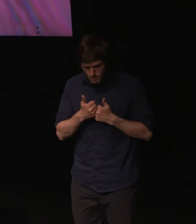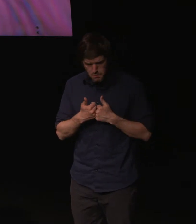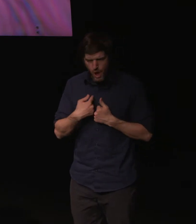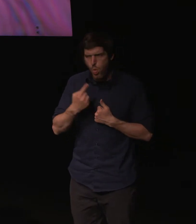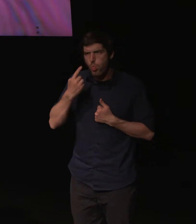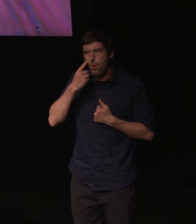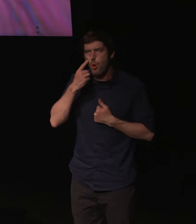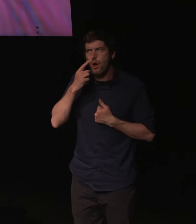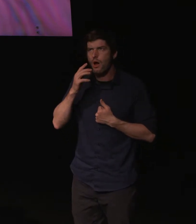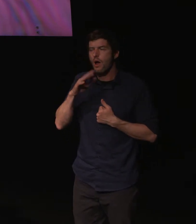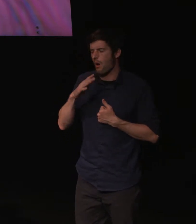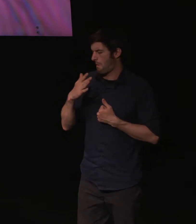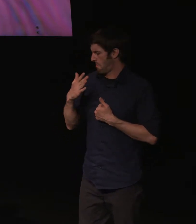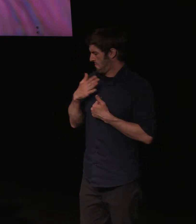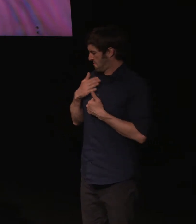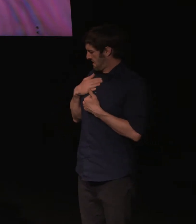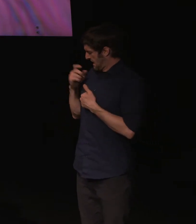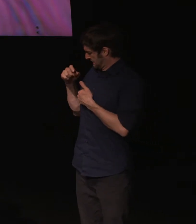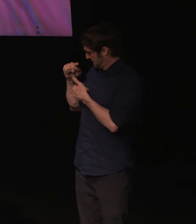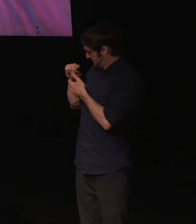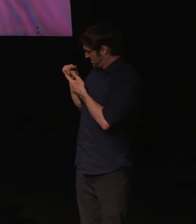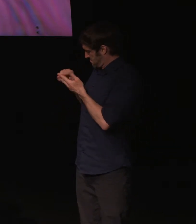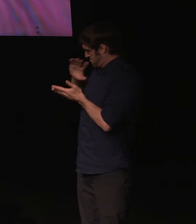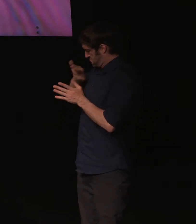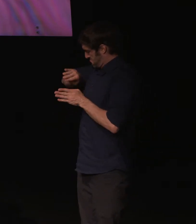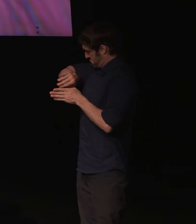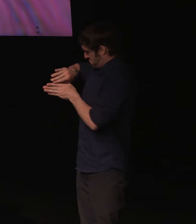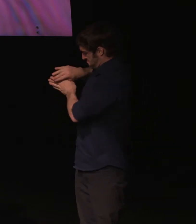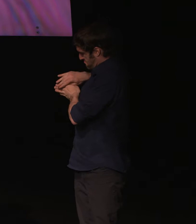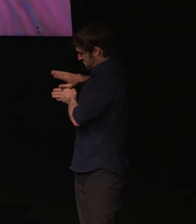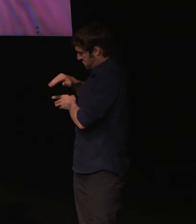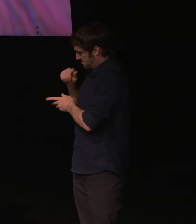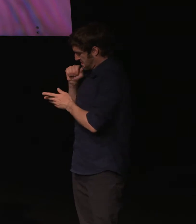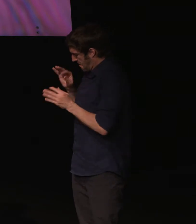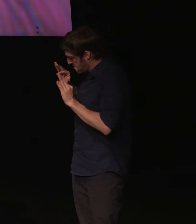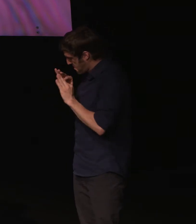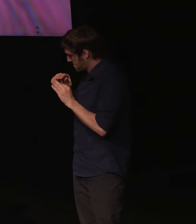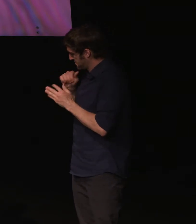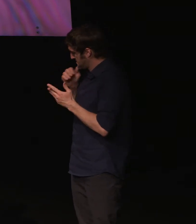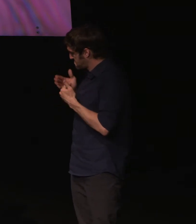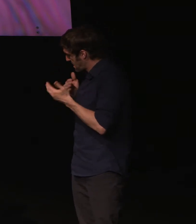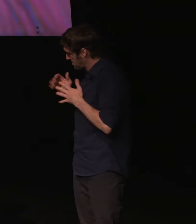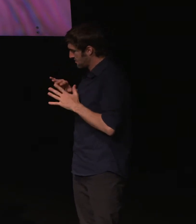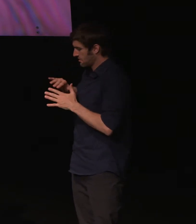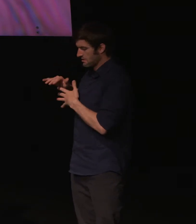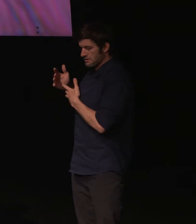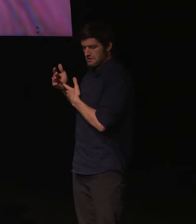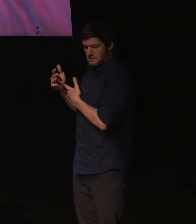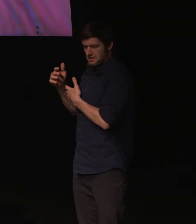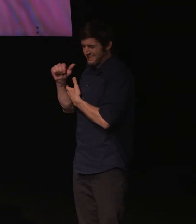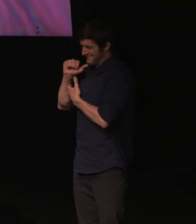my needs don't really matter, they don't really factor in to the kind of products